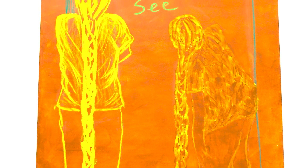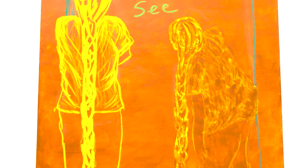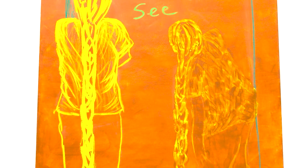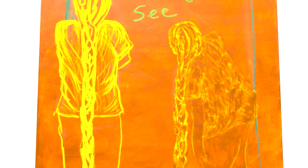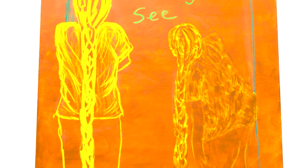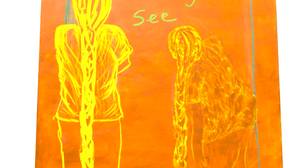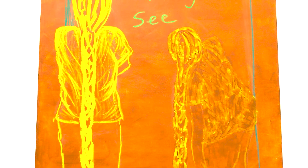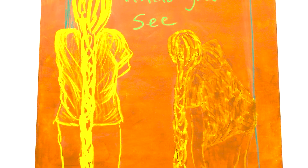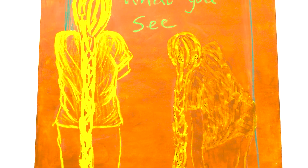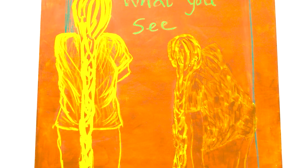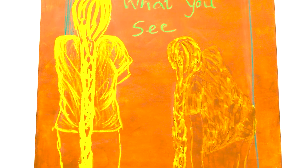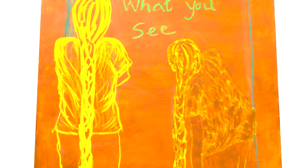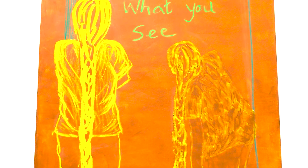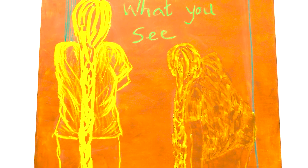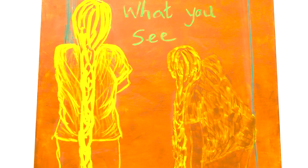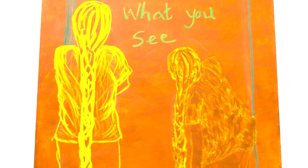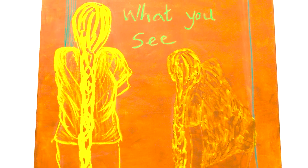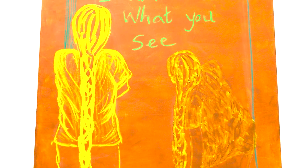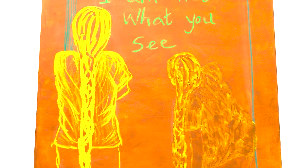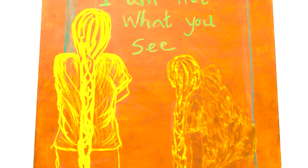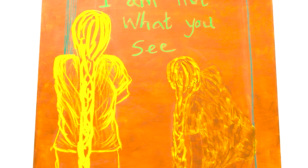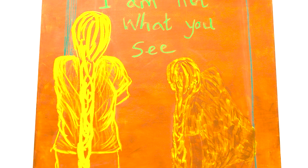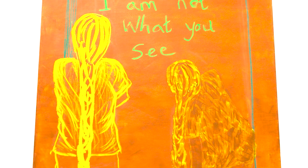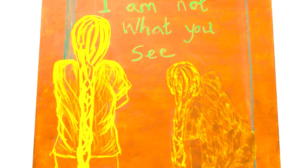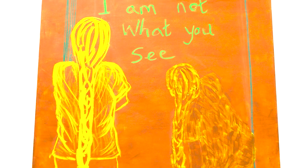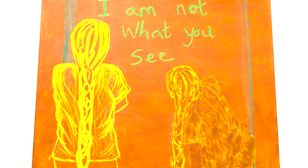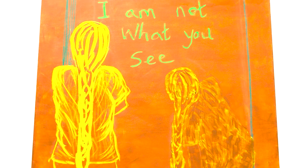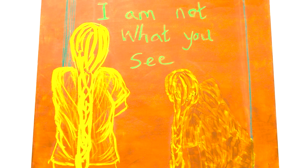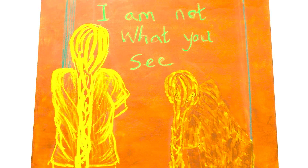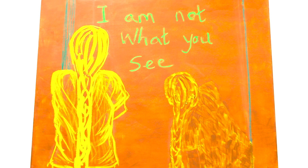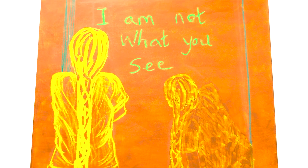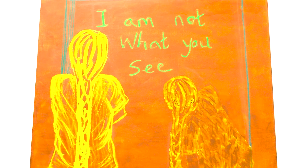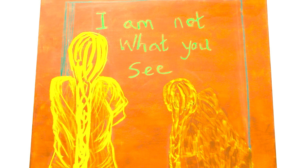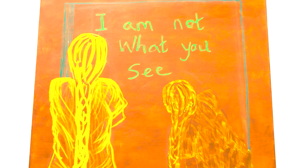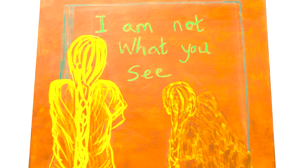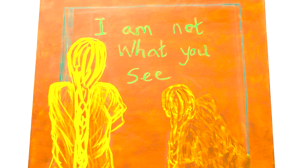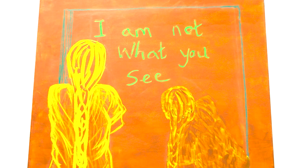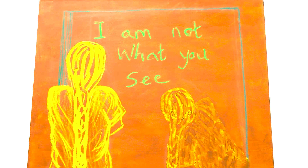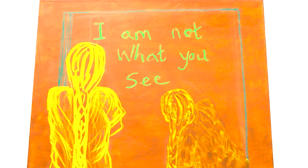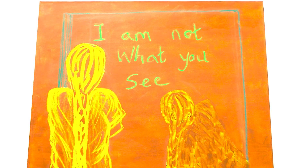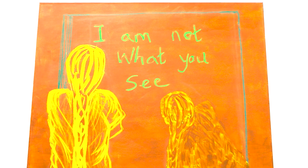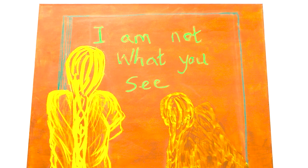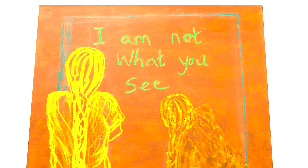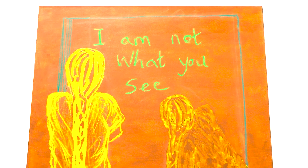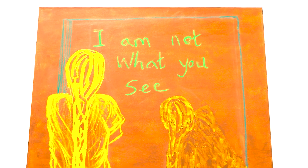This is what I look like. This is me, Rubbena, and she's a painter. Look at her. She's an artist.